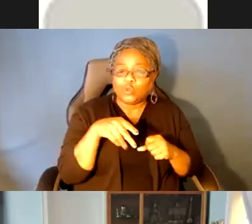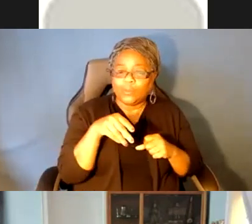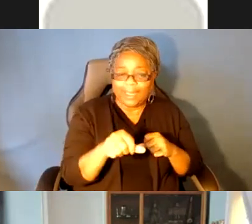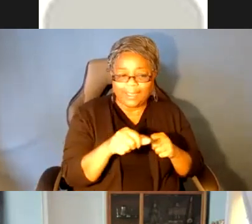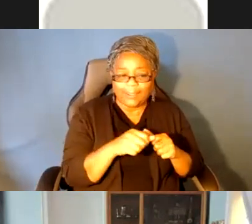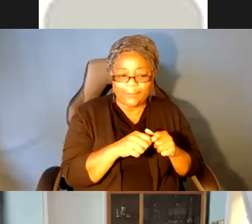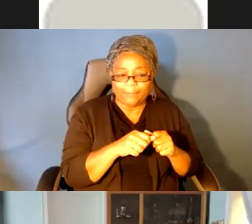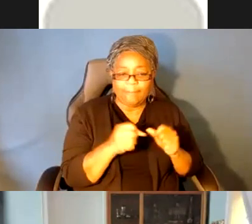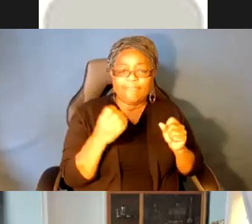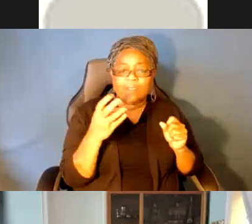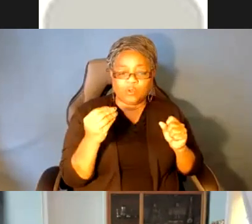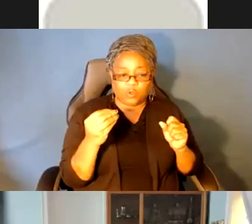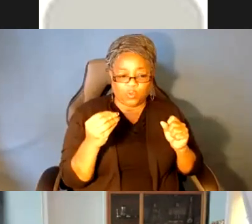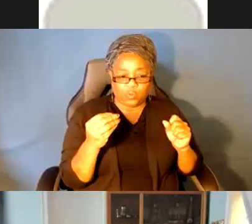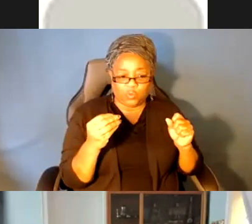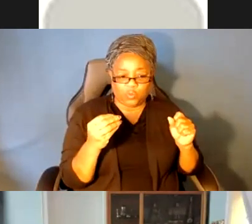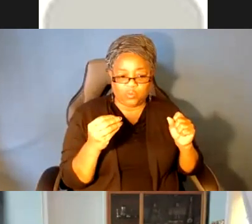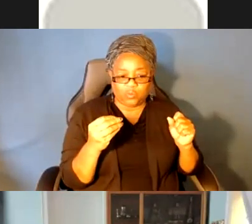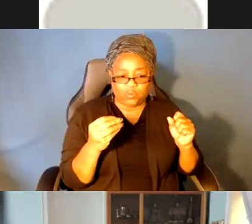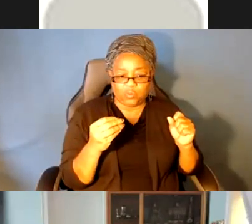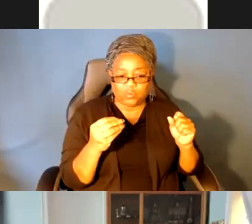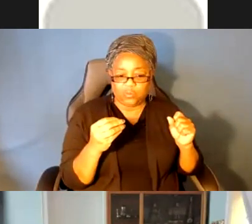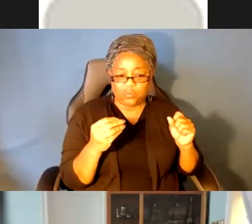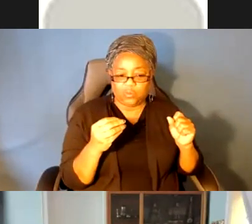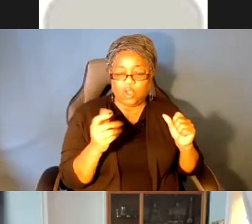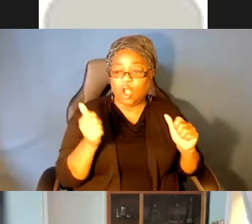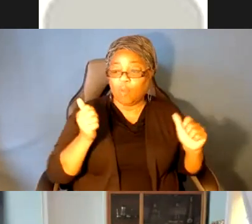So for example, performing artist fees